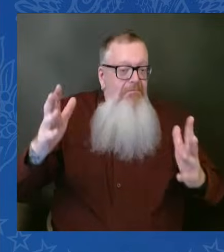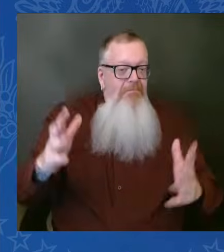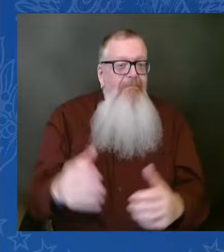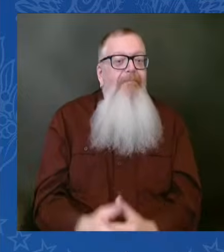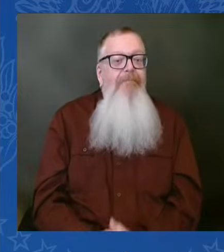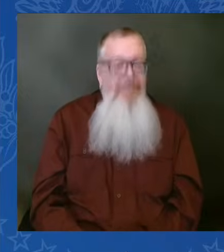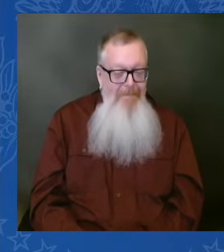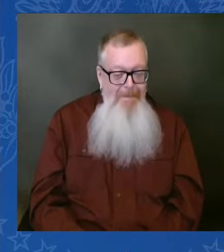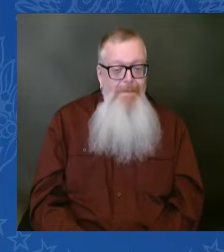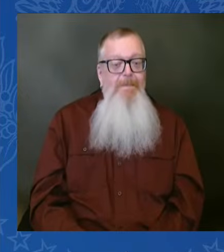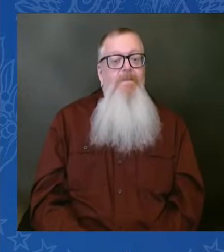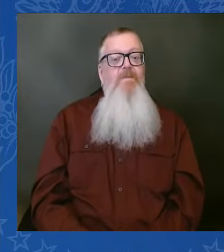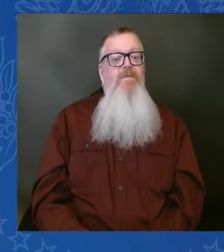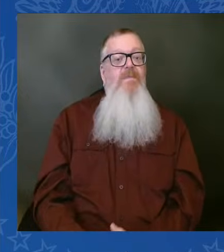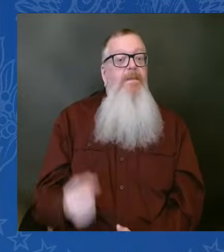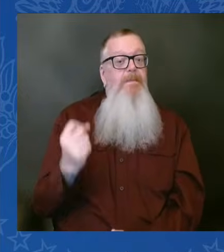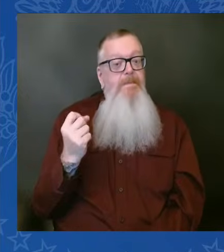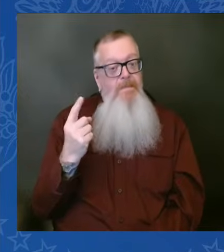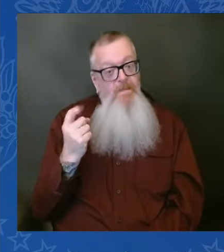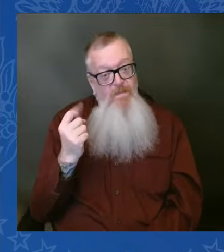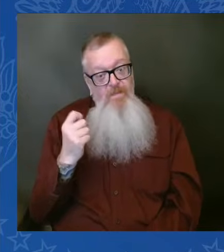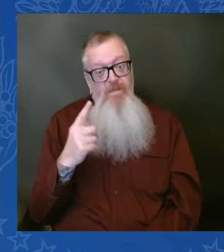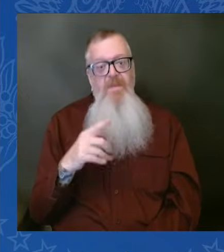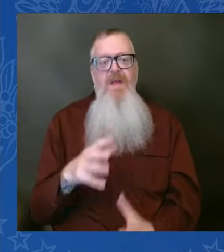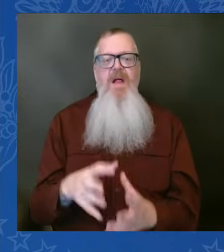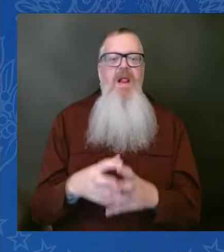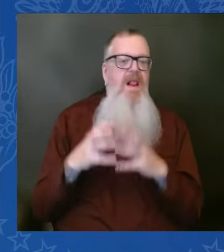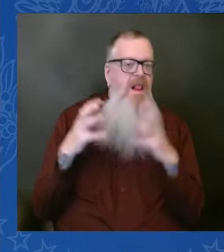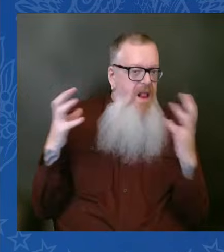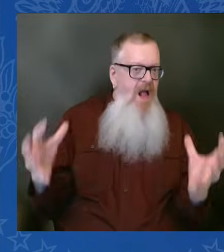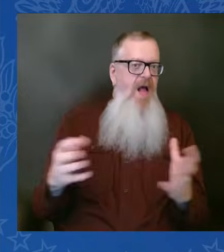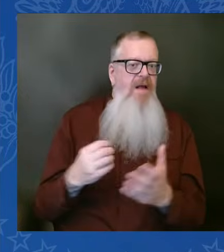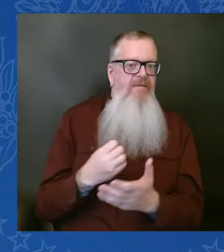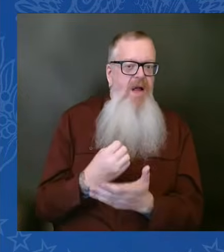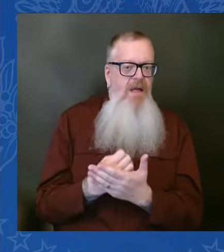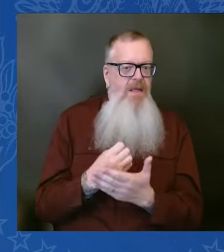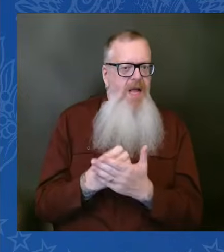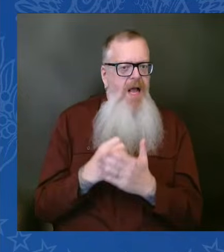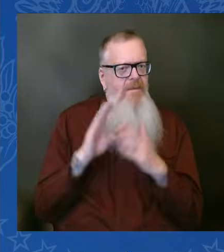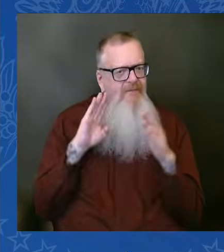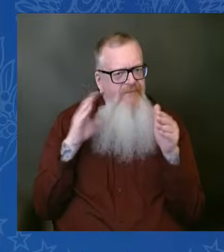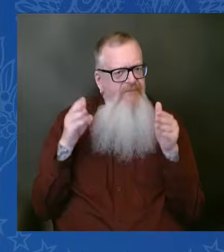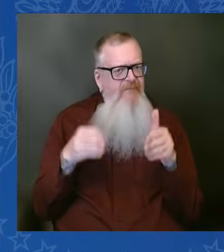to another round of trickle-down economics and another tax cut for the very wealthy that will not be paid for --